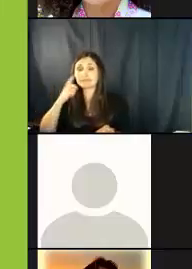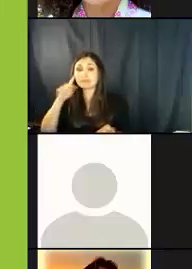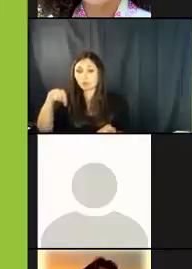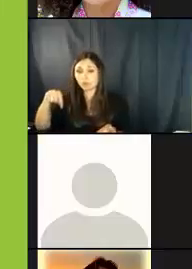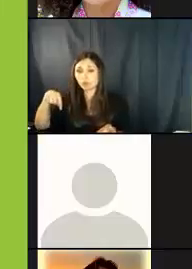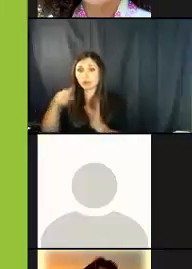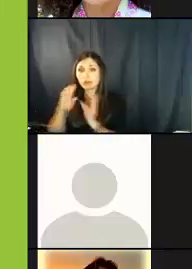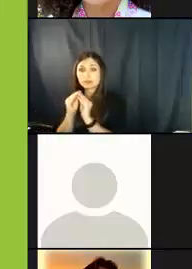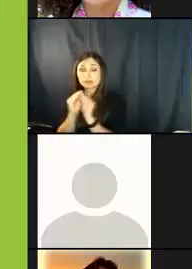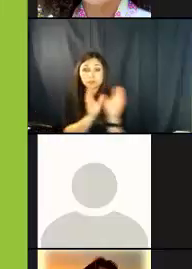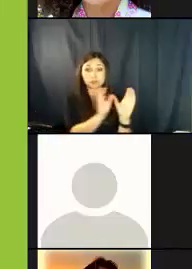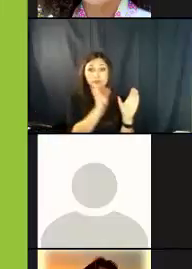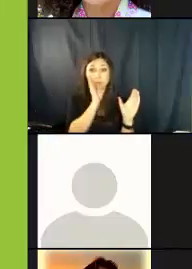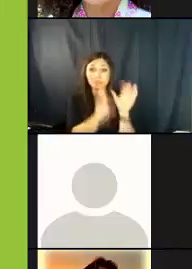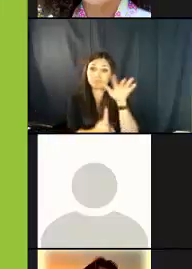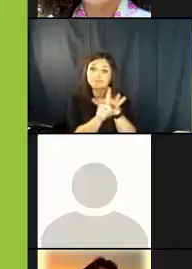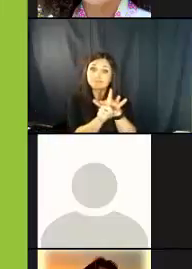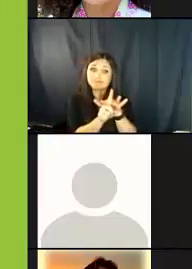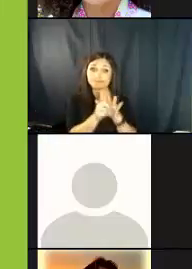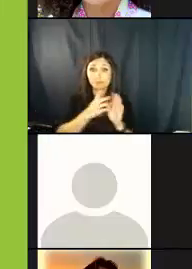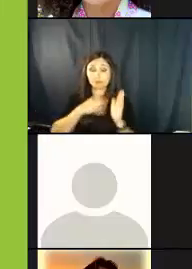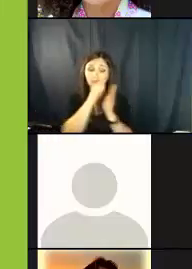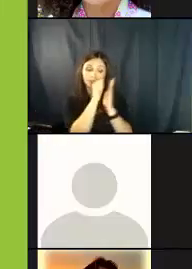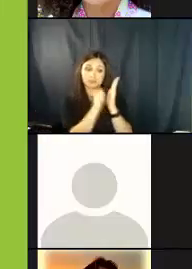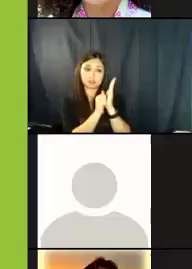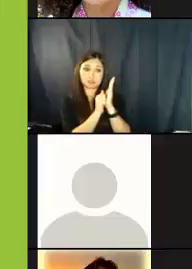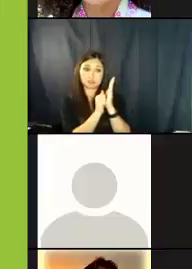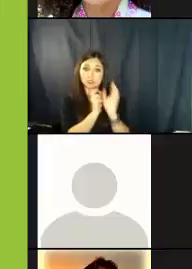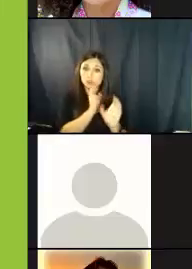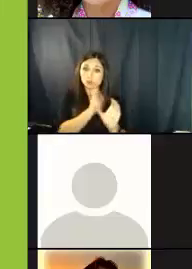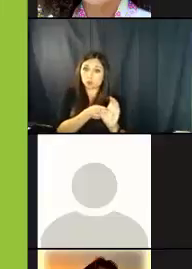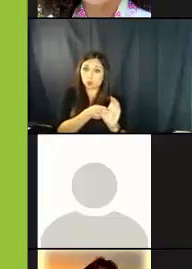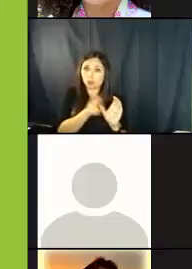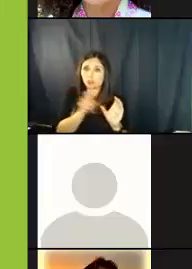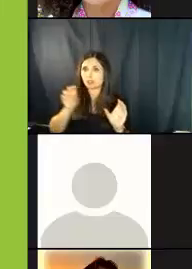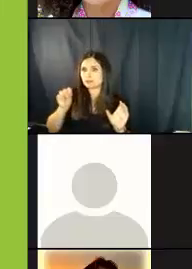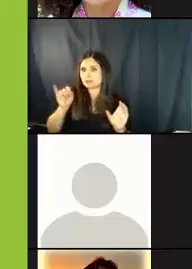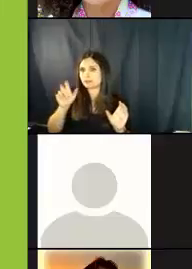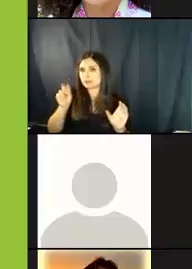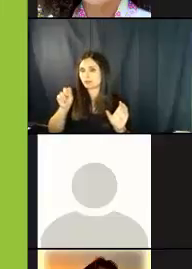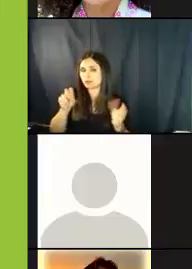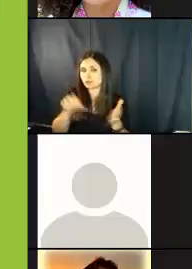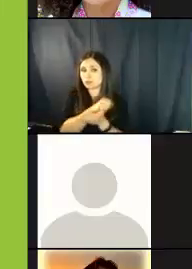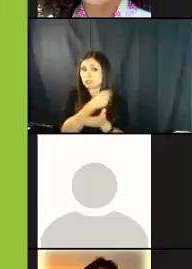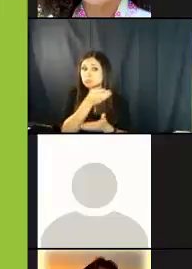Your certificate will appear on "My Agenda / Join Session" page and you can go there and save it digitally or print it.